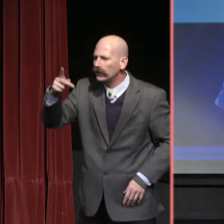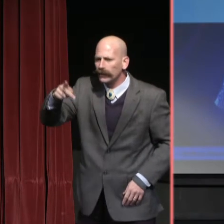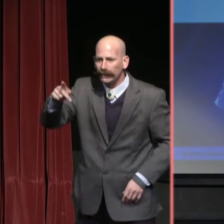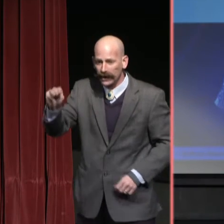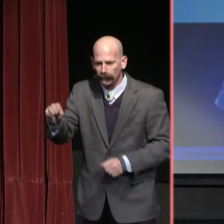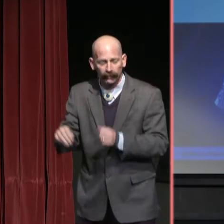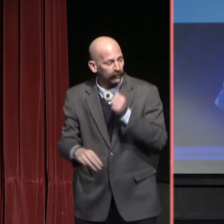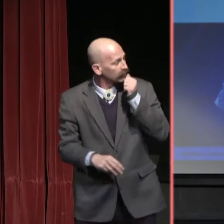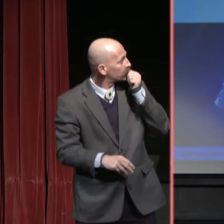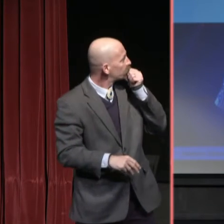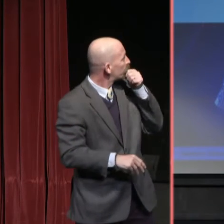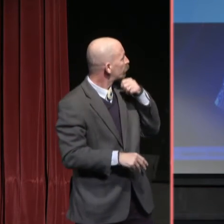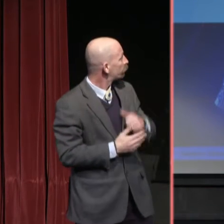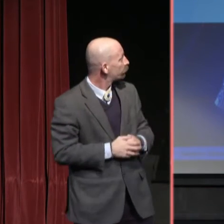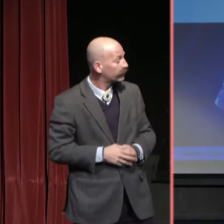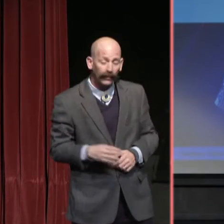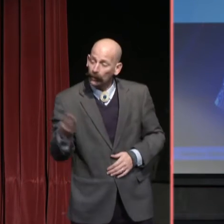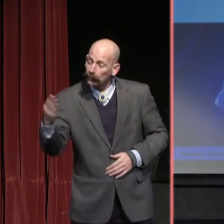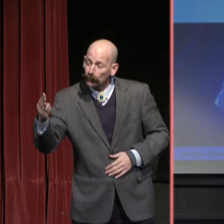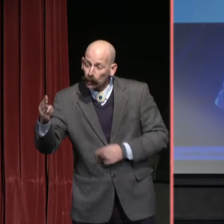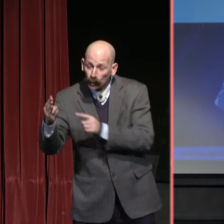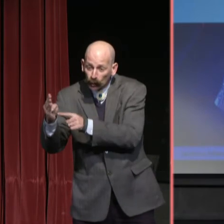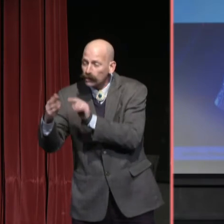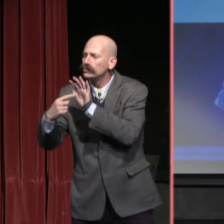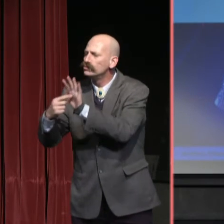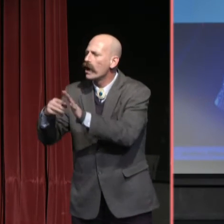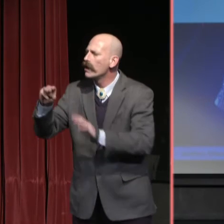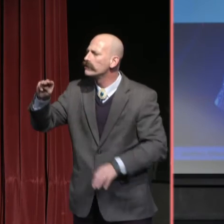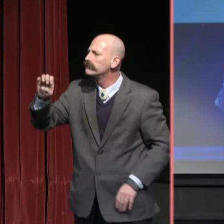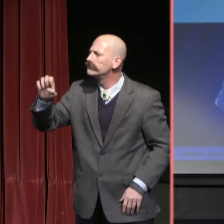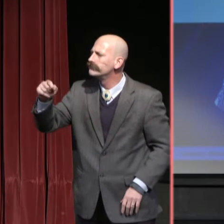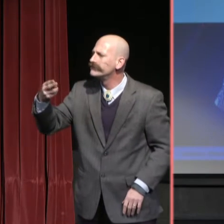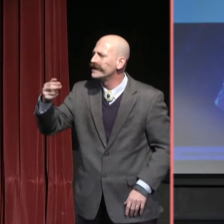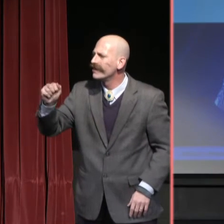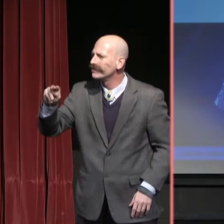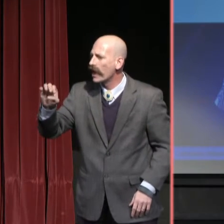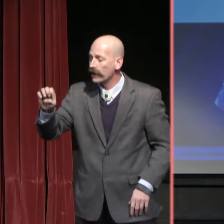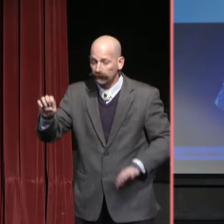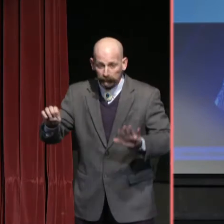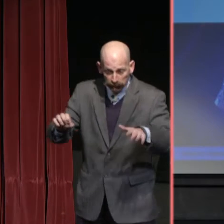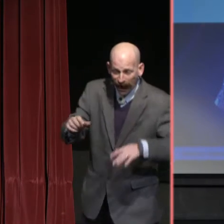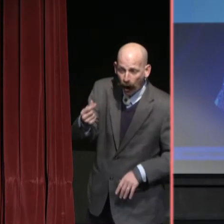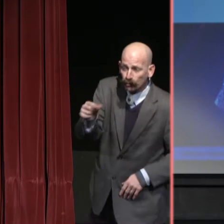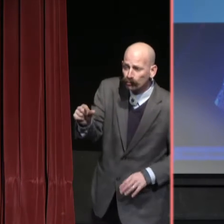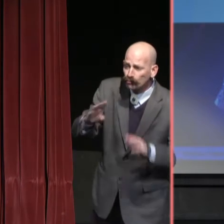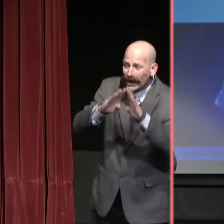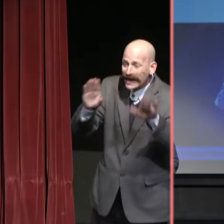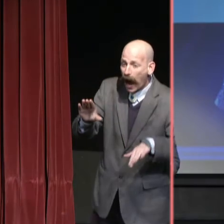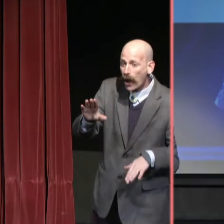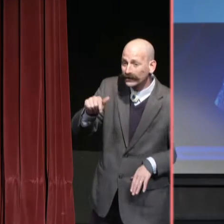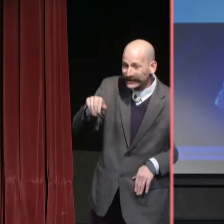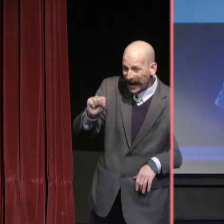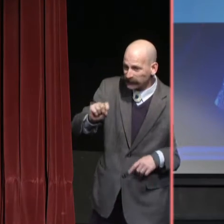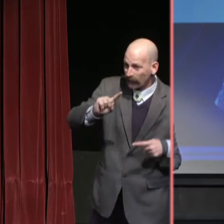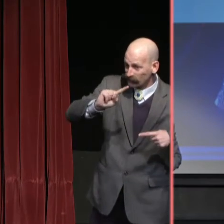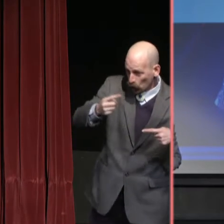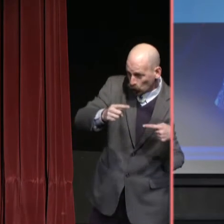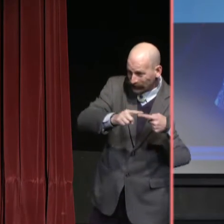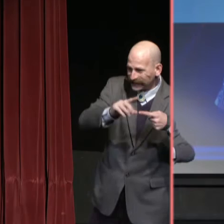The blue line is showing the same thing for methane. Methane is the second most important greenhouse gas after CO2 and again we see the same thing.